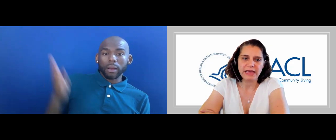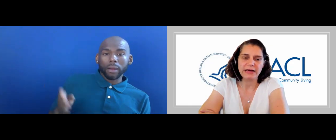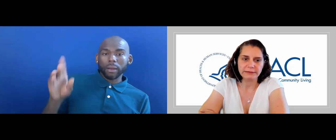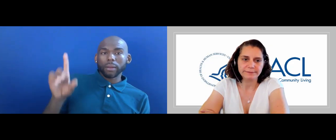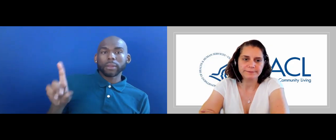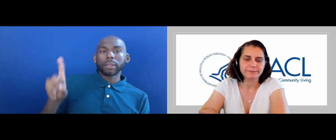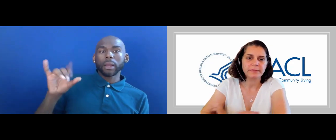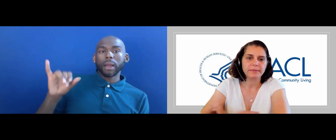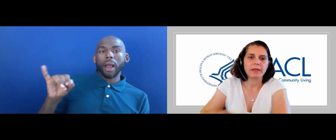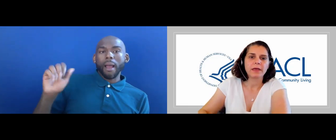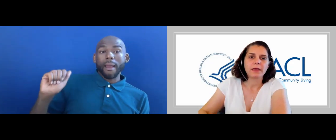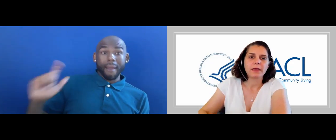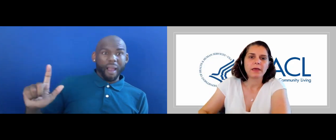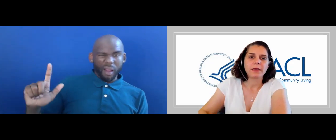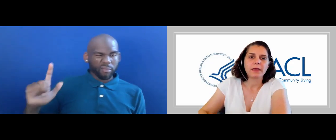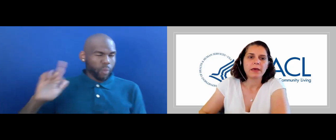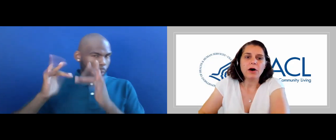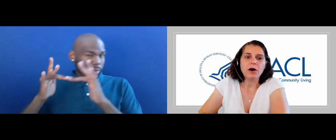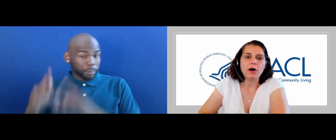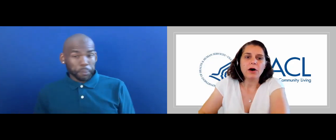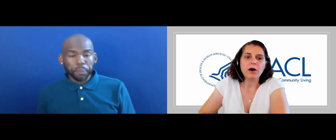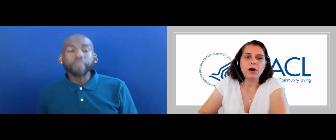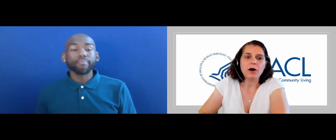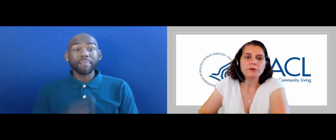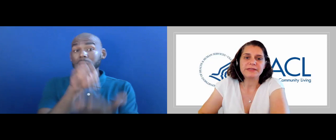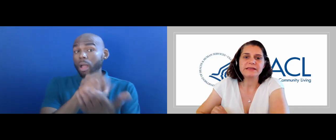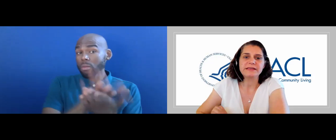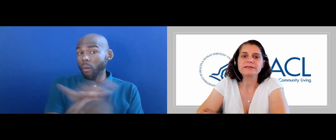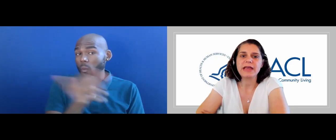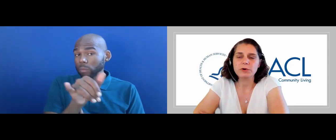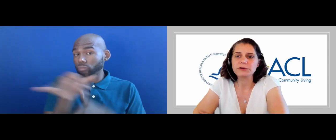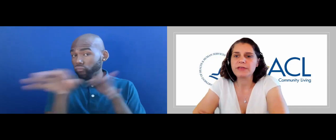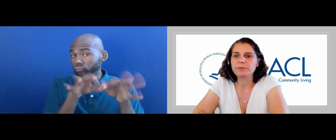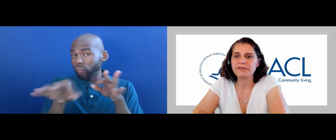OUR DOCUMENT ALSO DESCRIBES ACL'S NETWORKS THAT PROVIDE